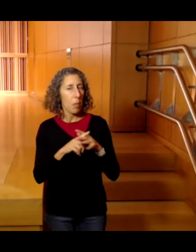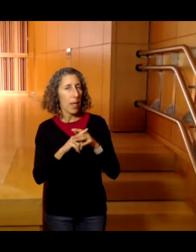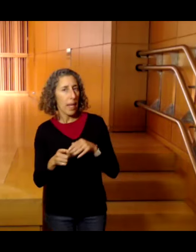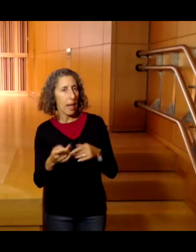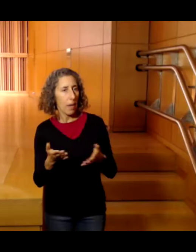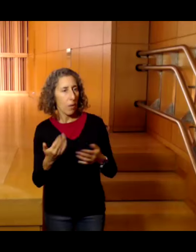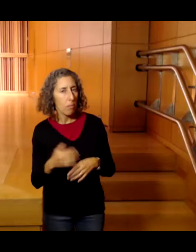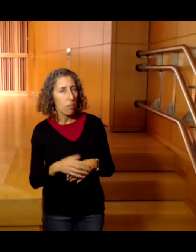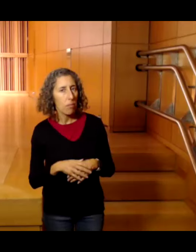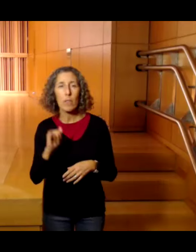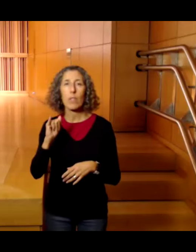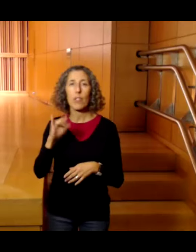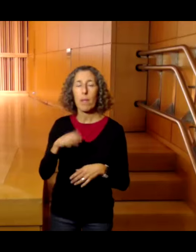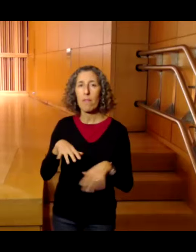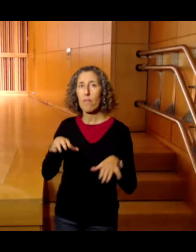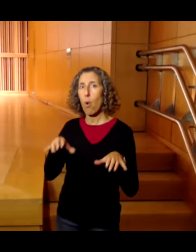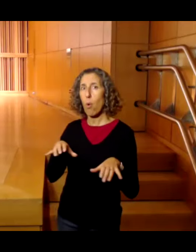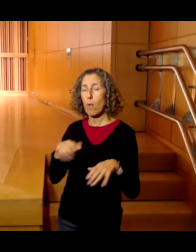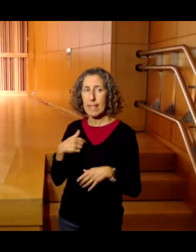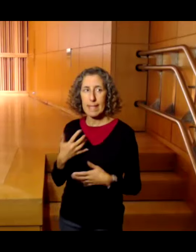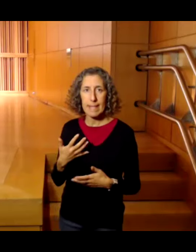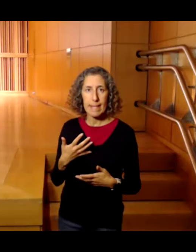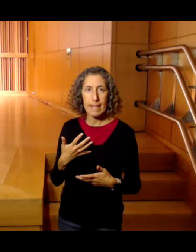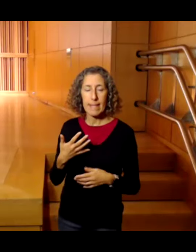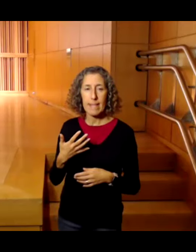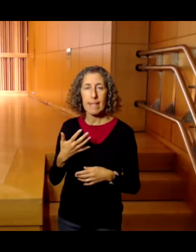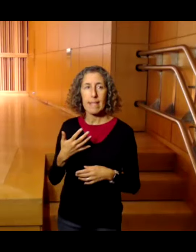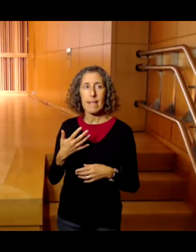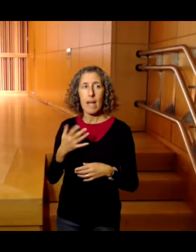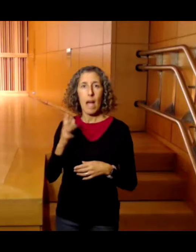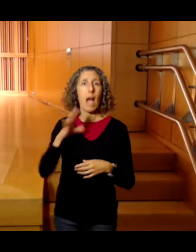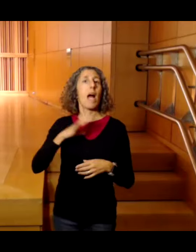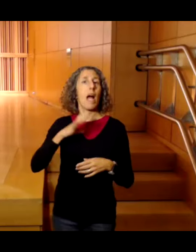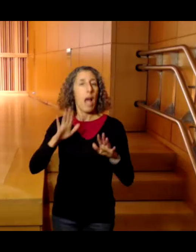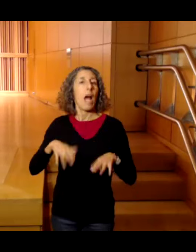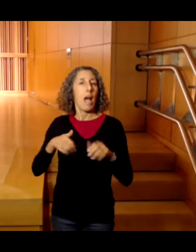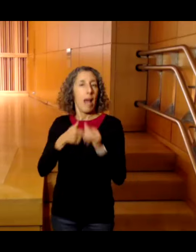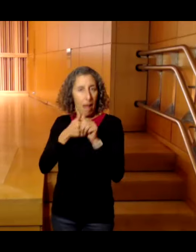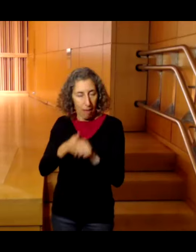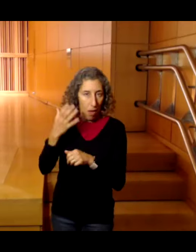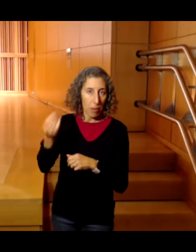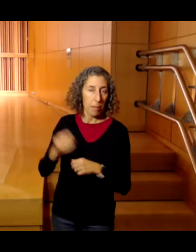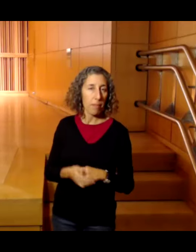James Rose, unsilently, if not obediently, followed him into the knot.